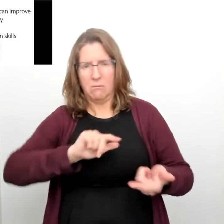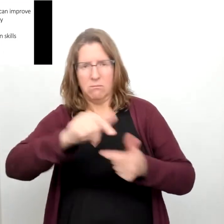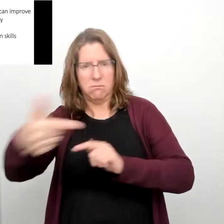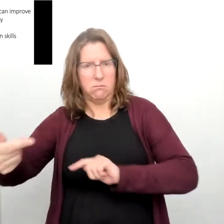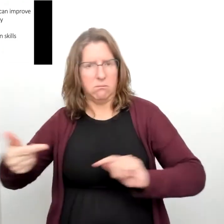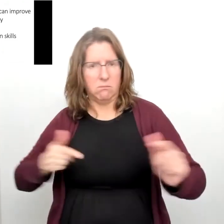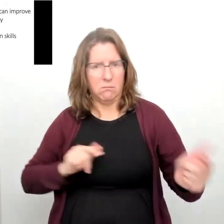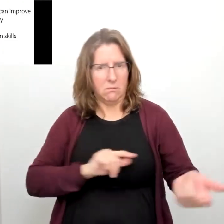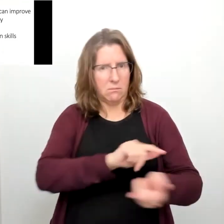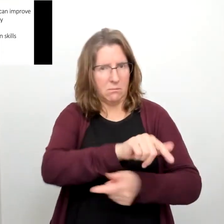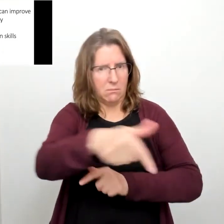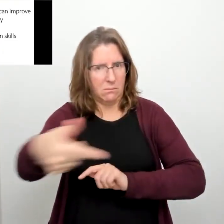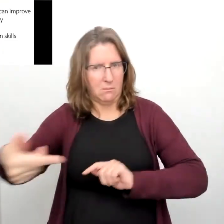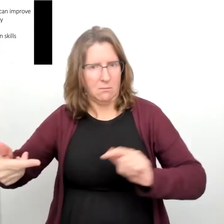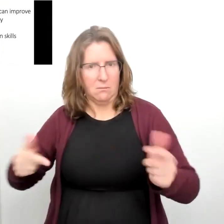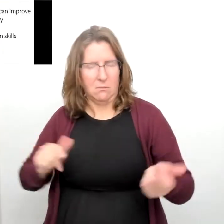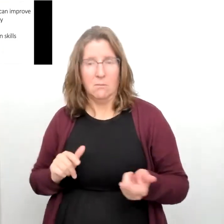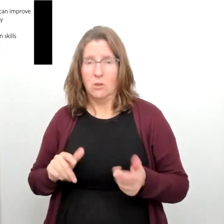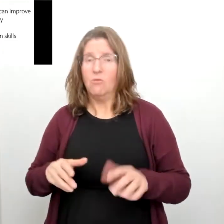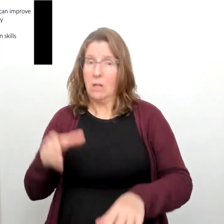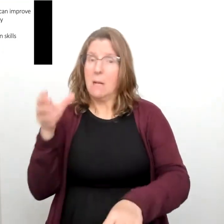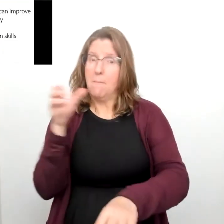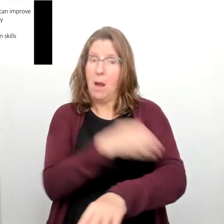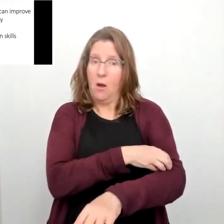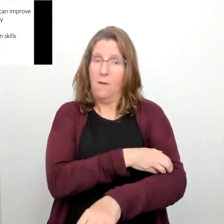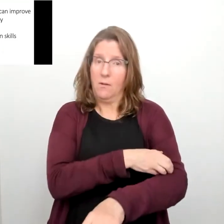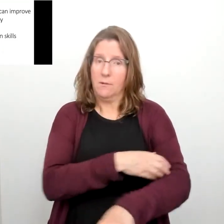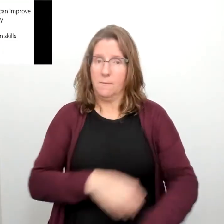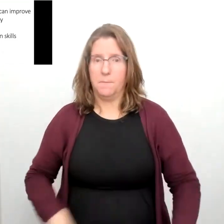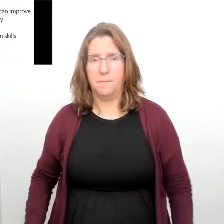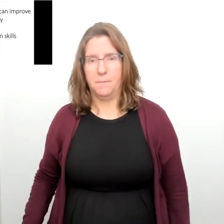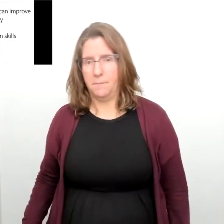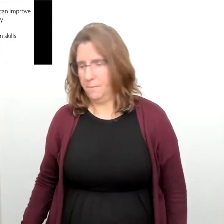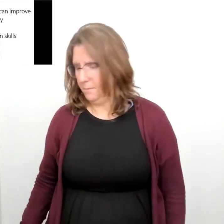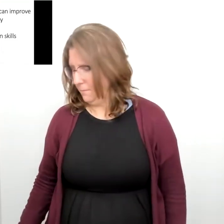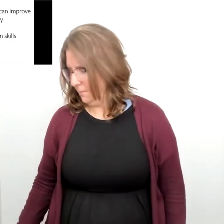Each student would take it in turn to "teach" something to a peer. Very powerful strategy indeed.